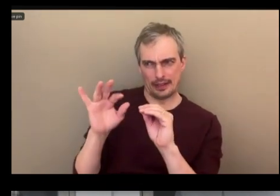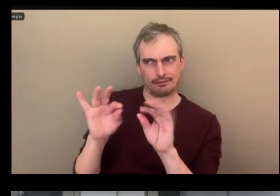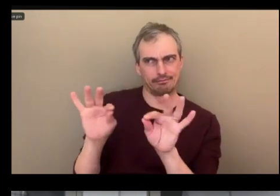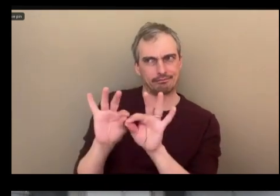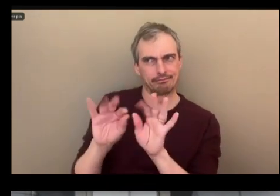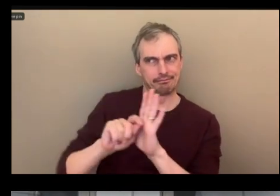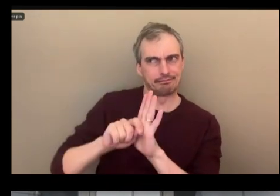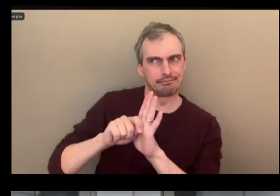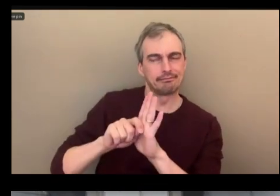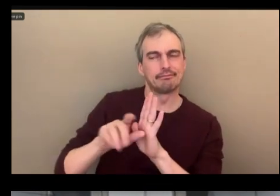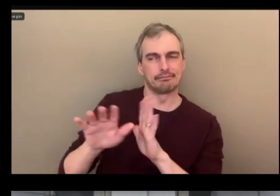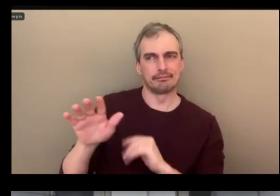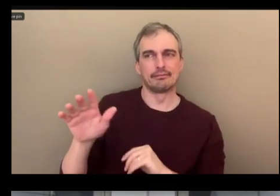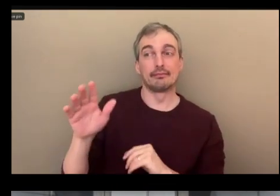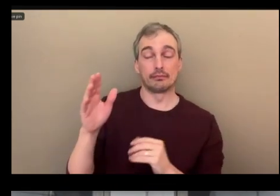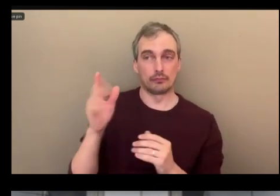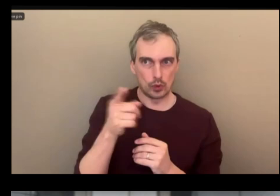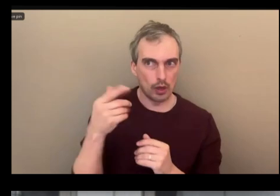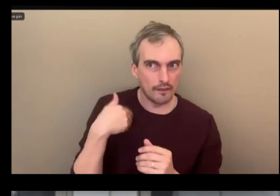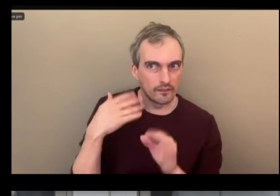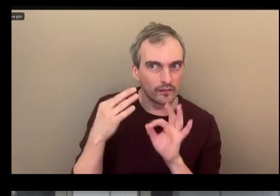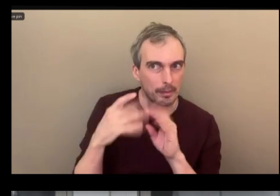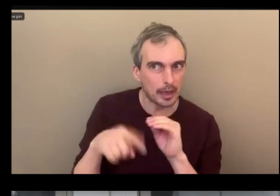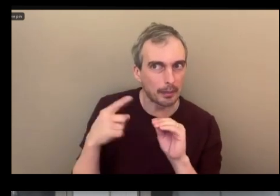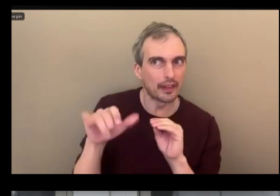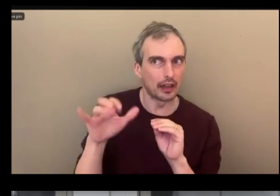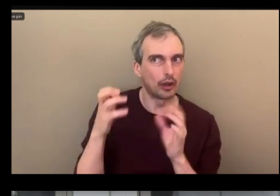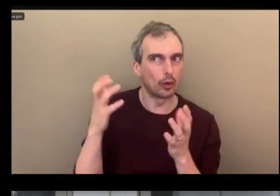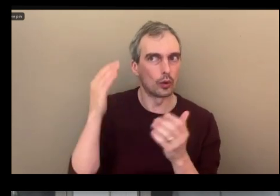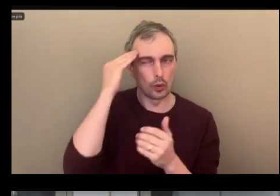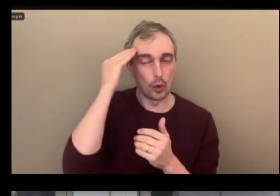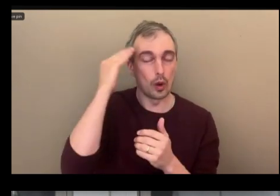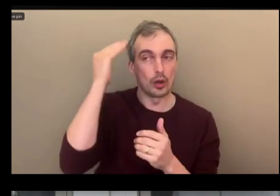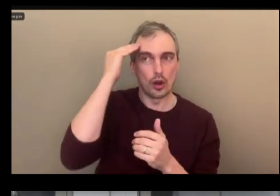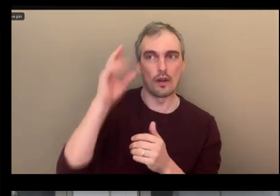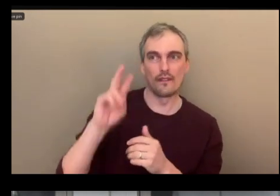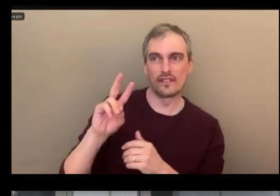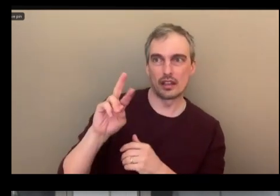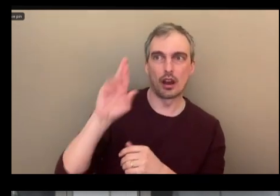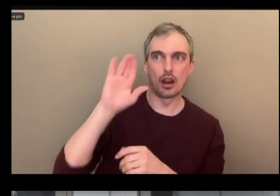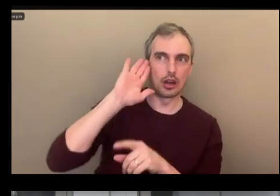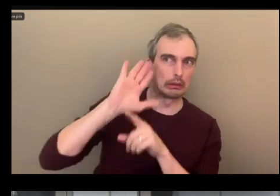But we do think that VR is gonna be one of the ways to really make a more personal